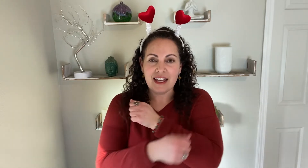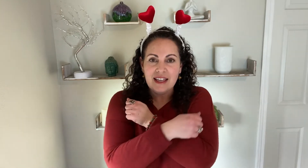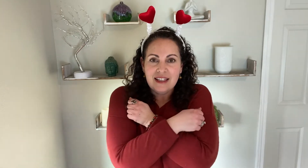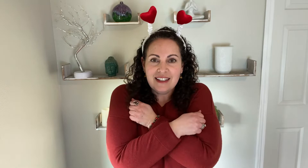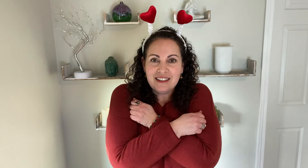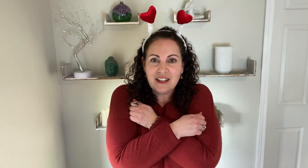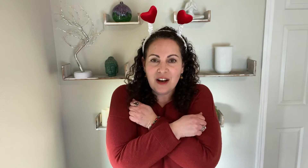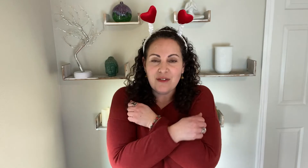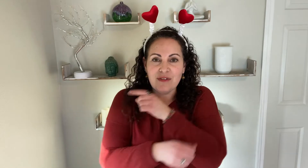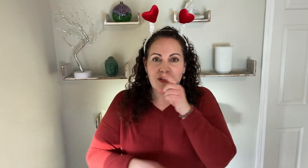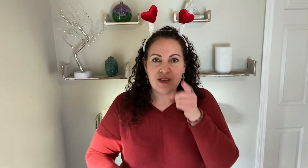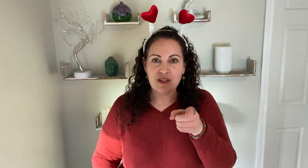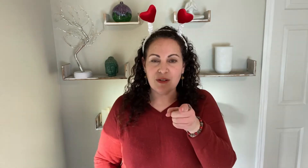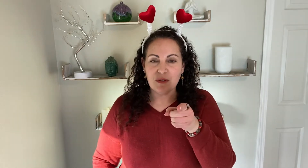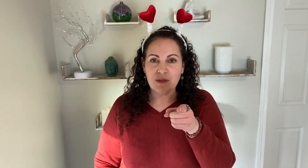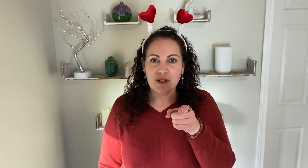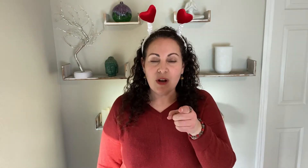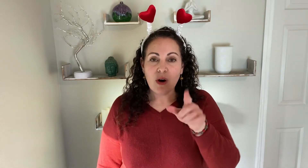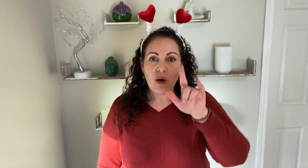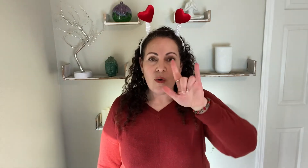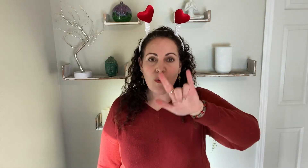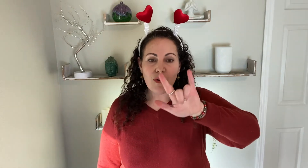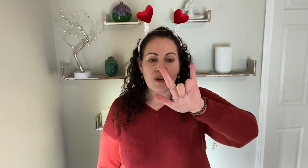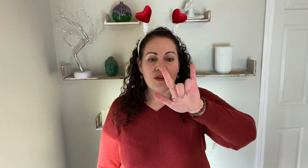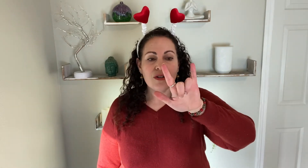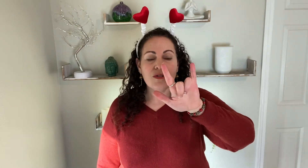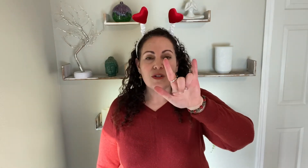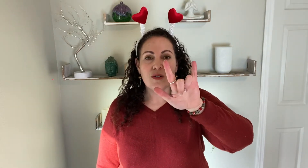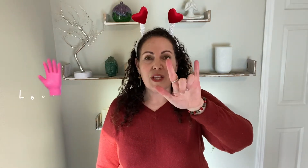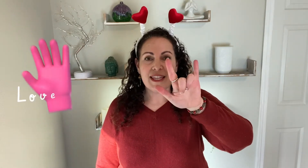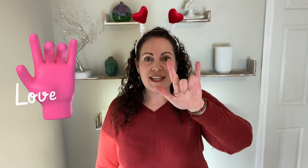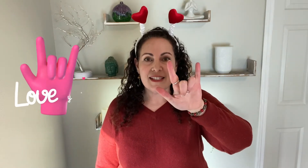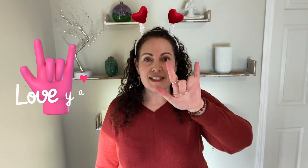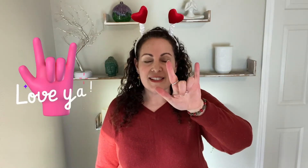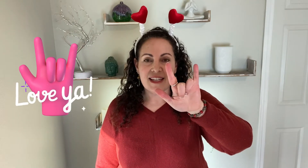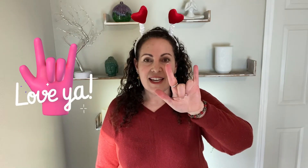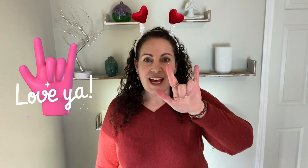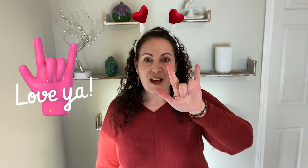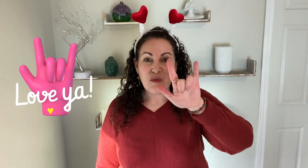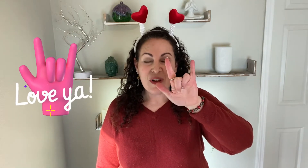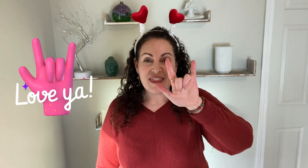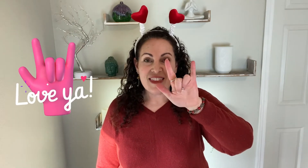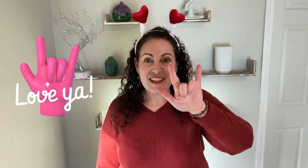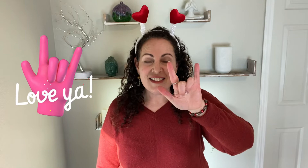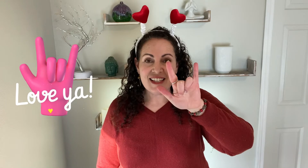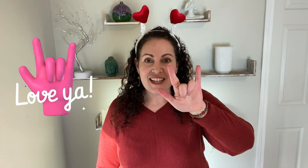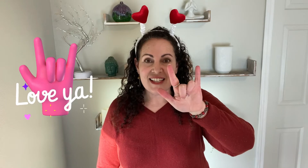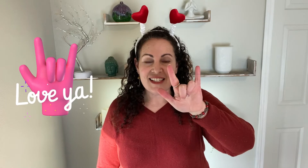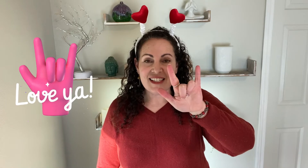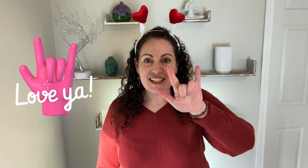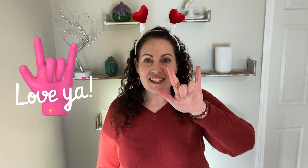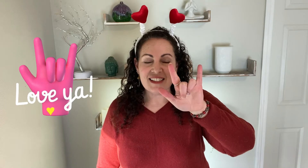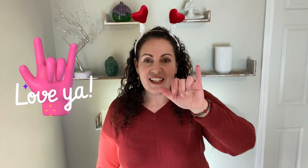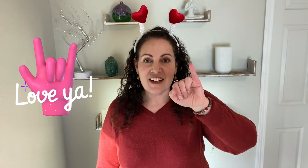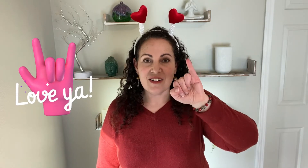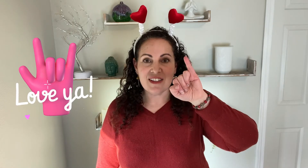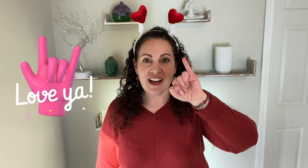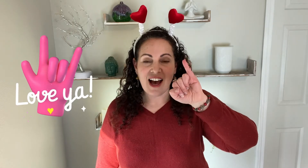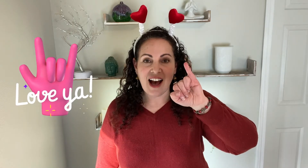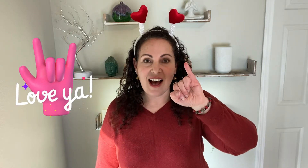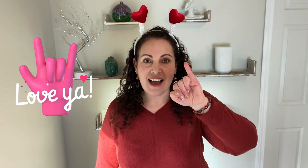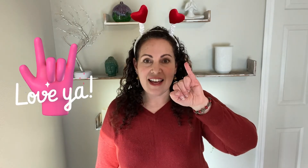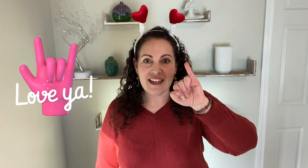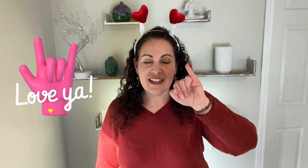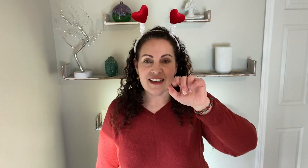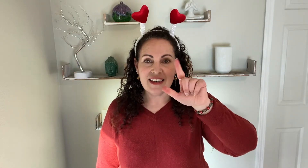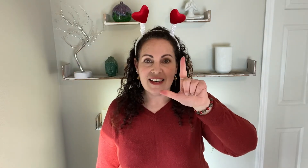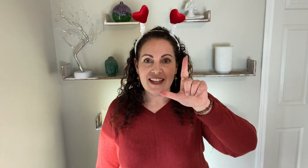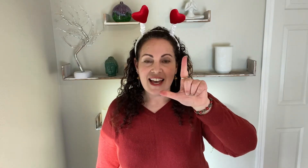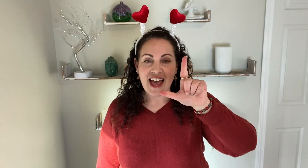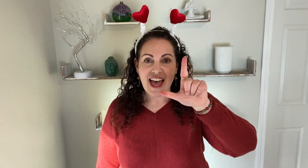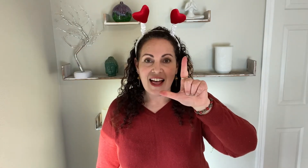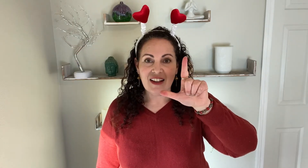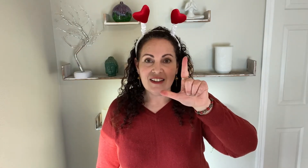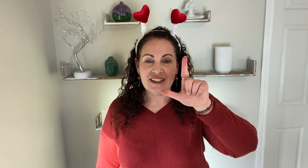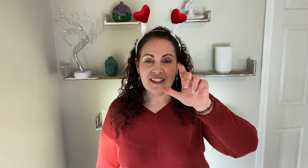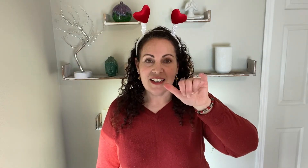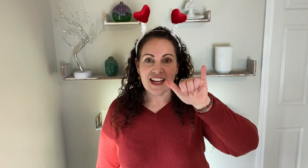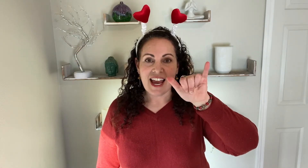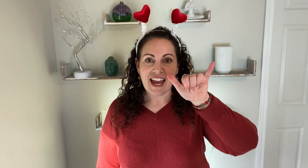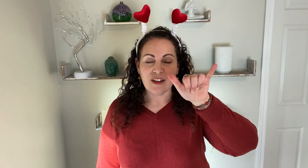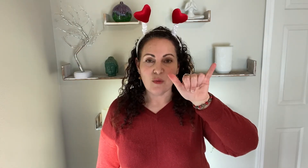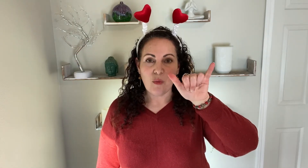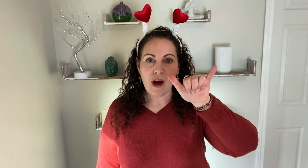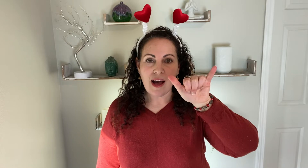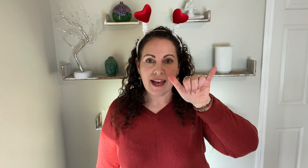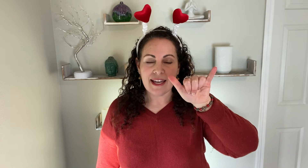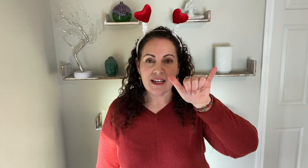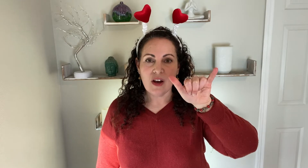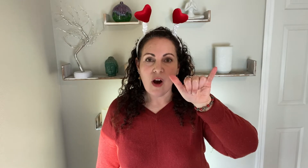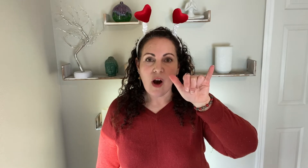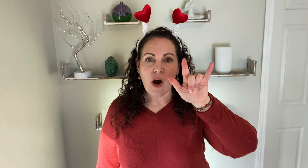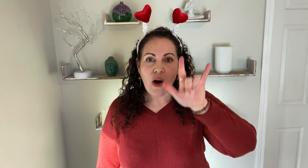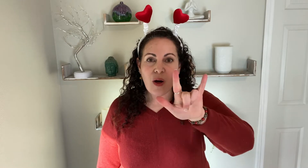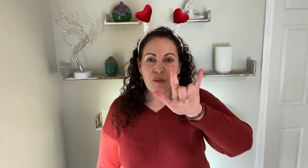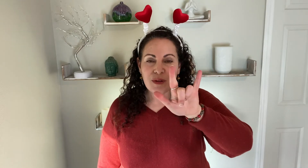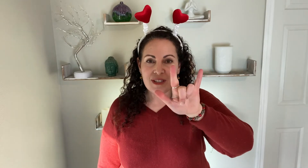I love you or you can go like this and what this is are the letters I, L and Y all put